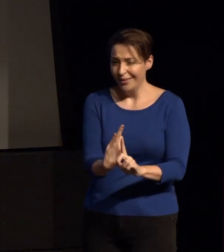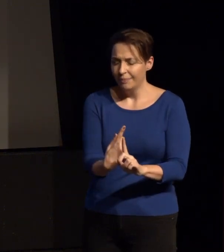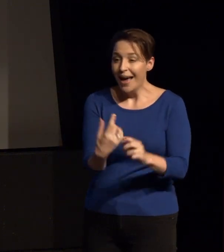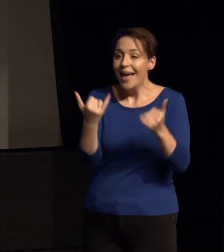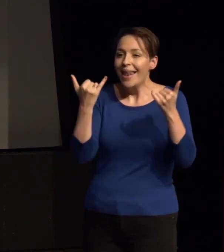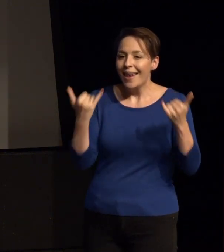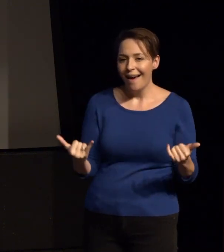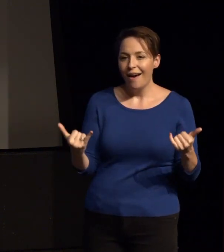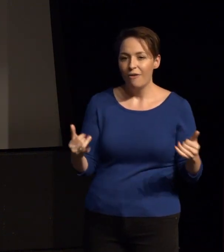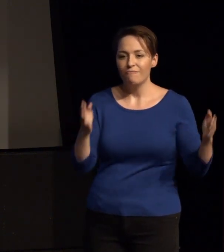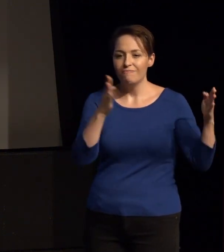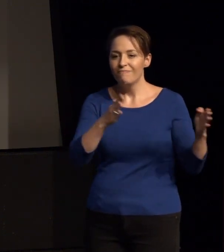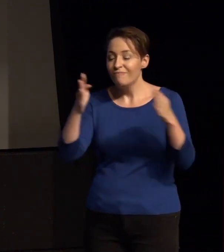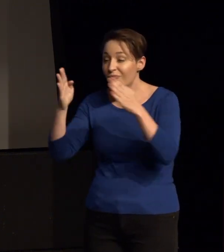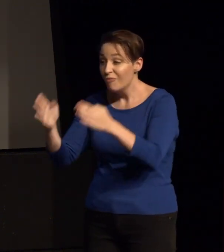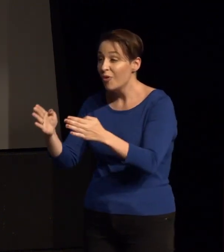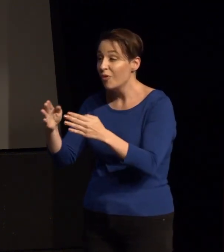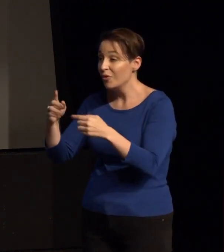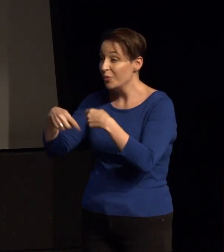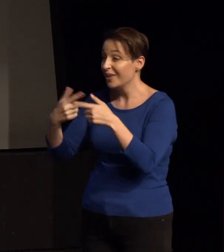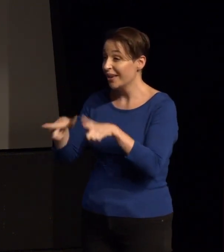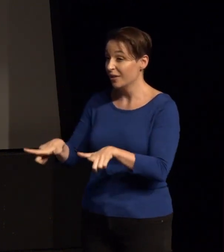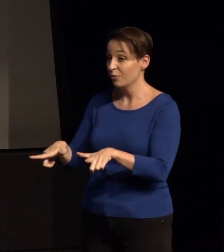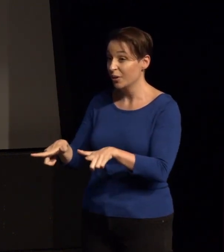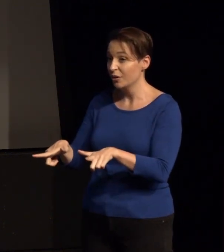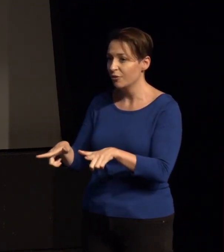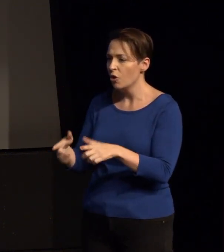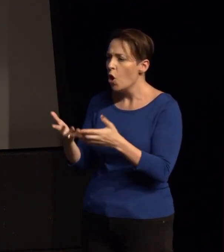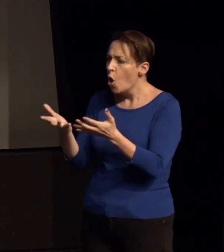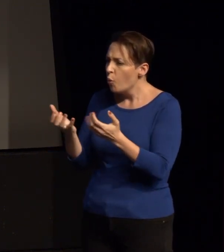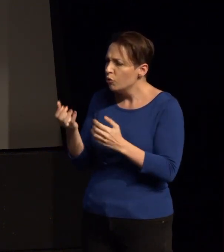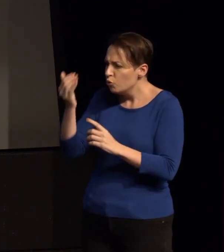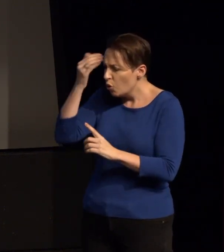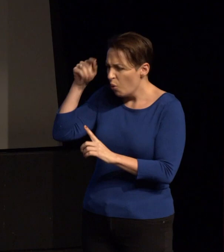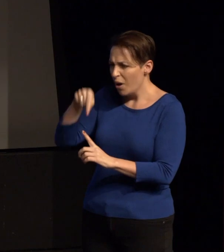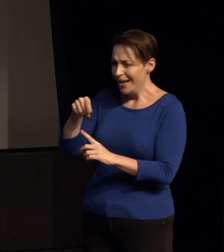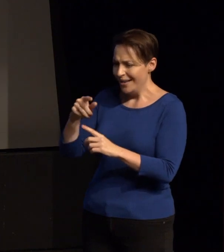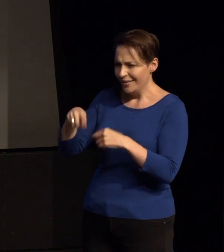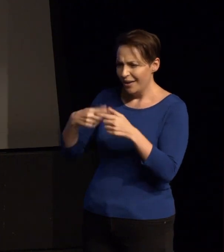Studies have typically focused on spoken language phonological awareness only